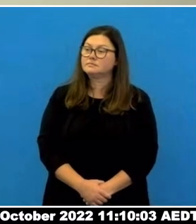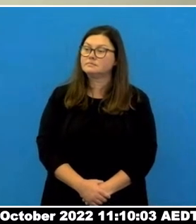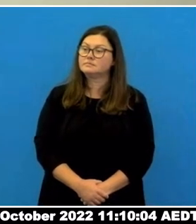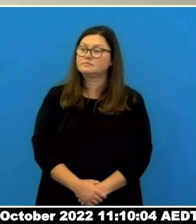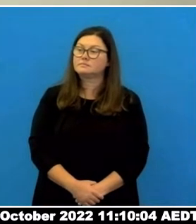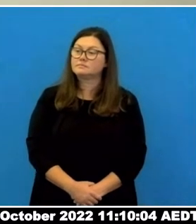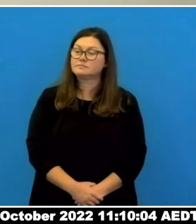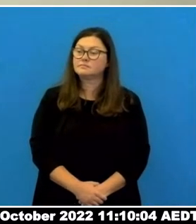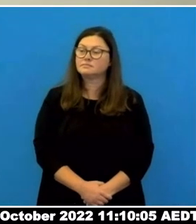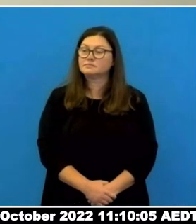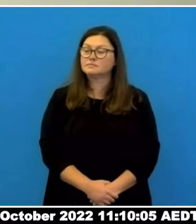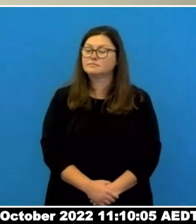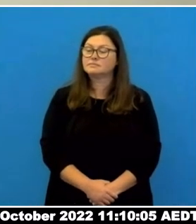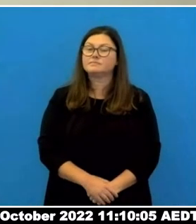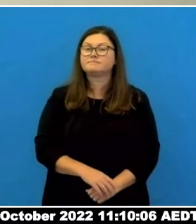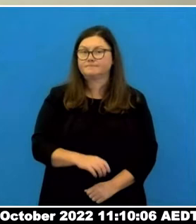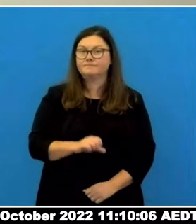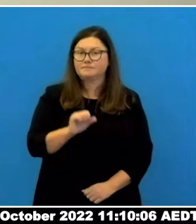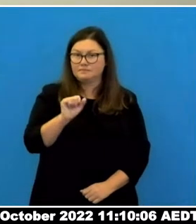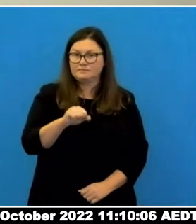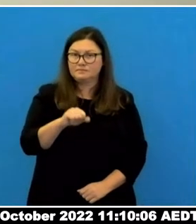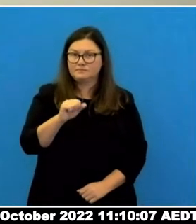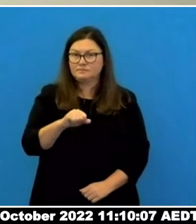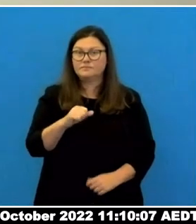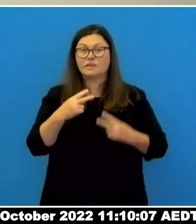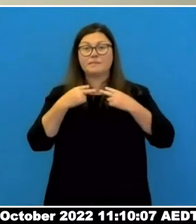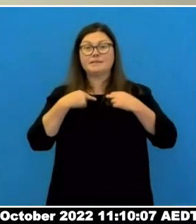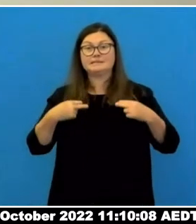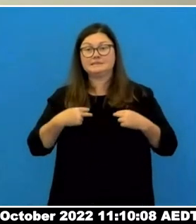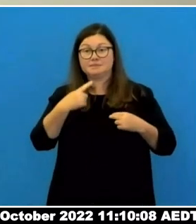Yes. Did you want to add anything about these matters?